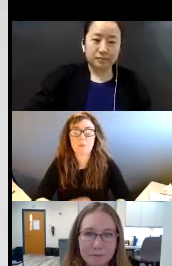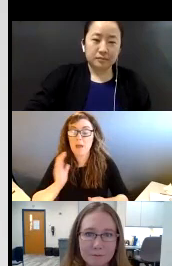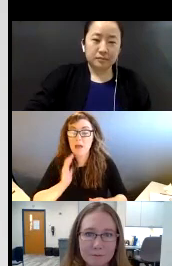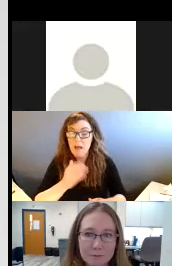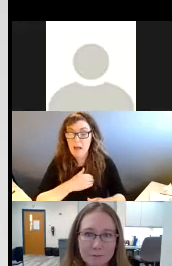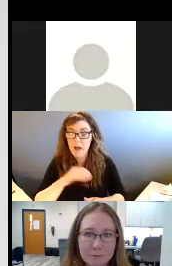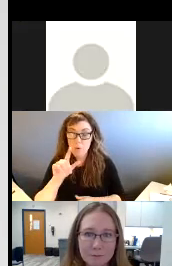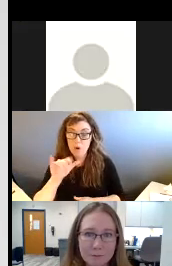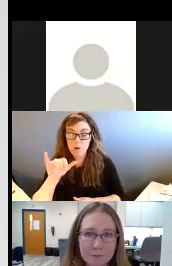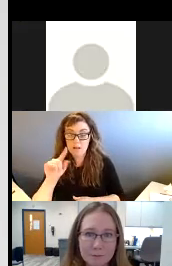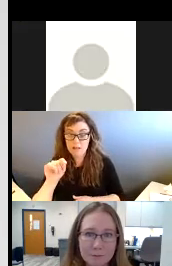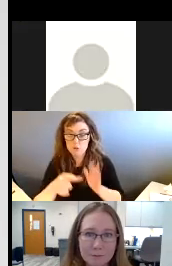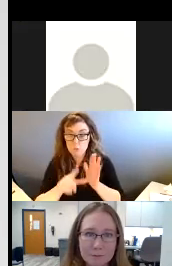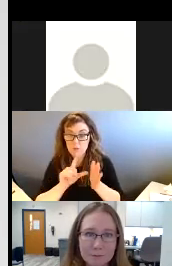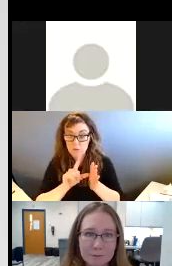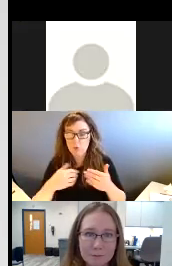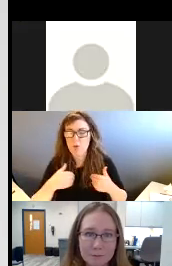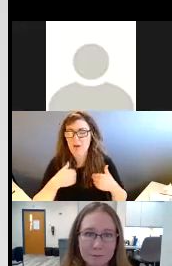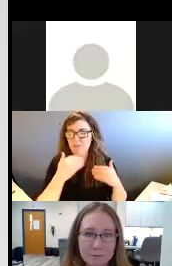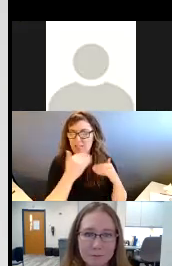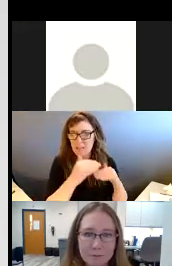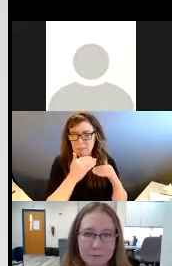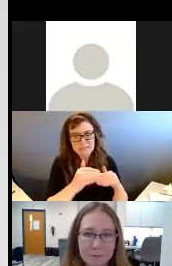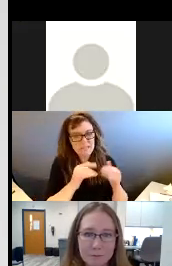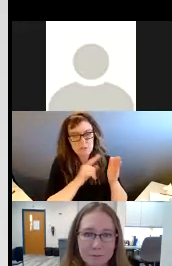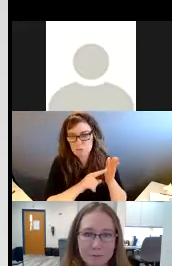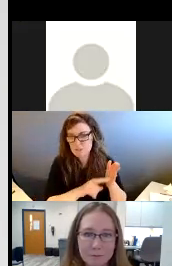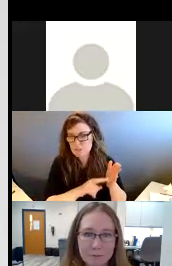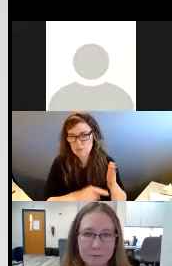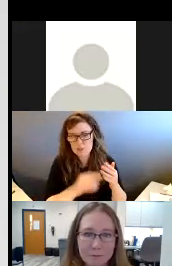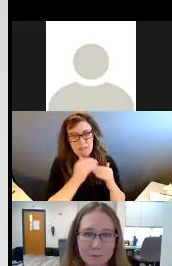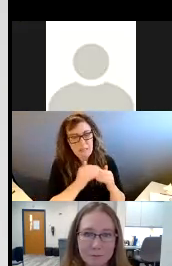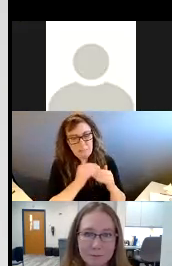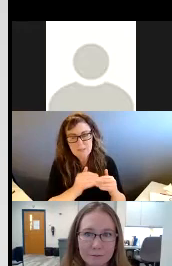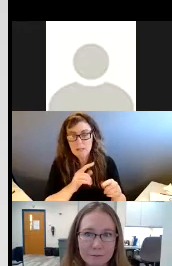REVIEW WHICH IS LIMITED. THERE IS TONS MORE COMING OUT OF THE LAST YEAR AS